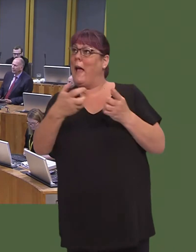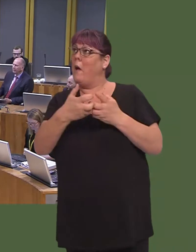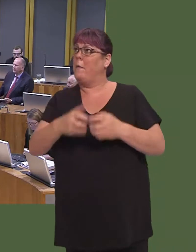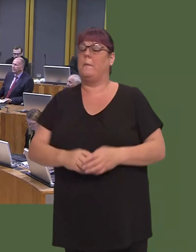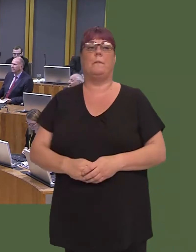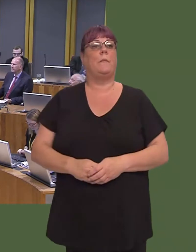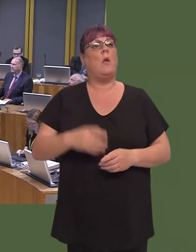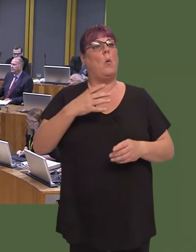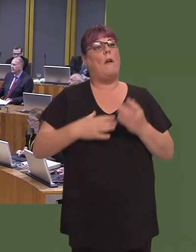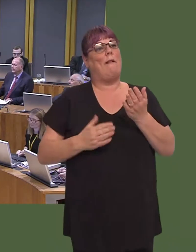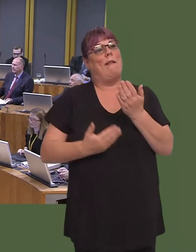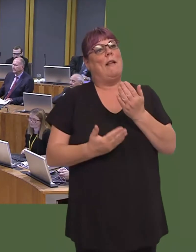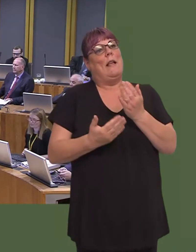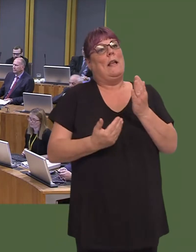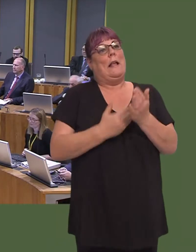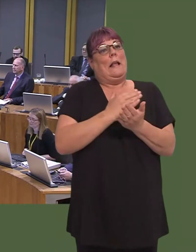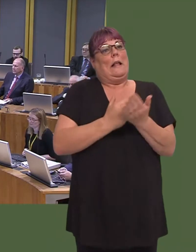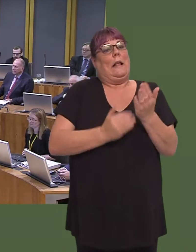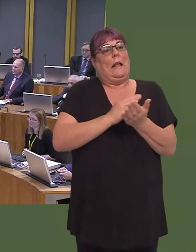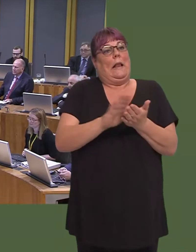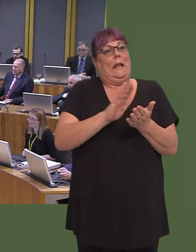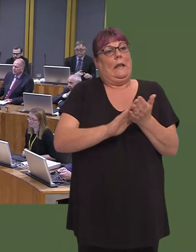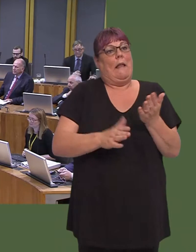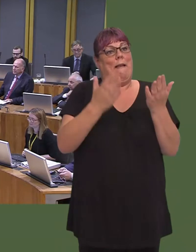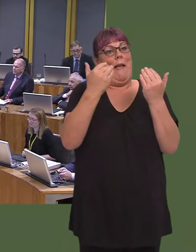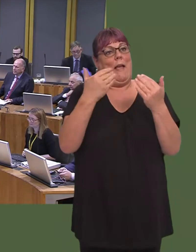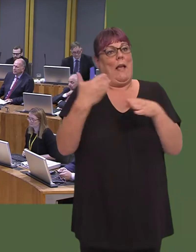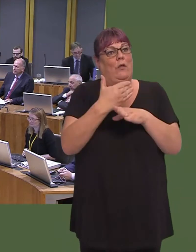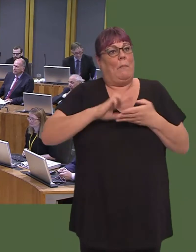moved away from supporting those in greatest need, which is why we are making record investment